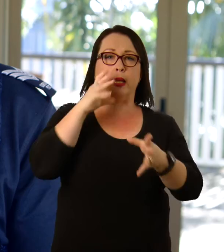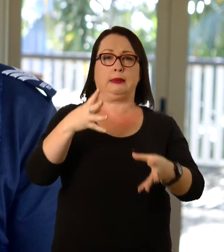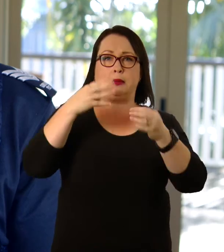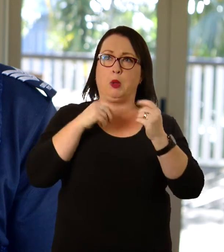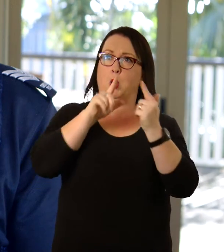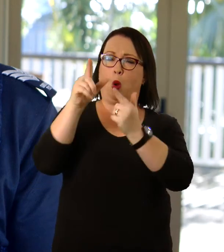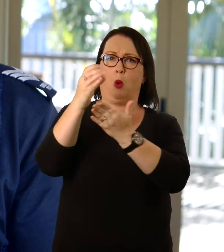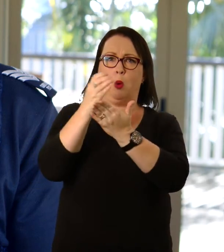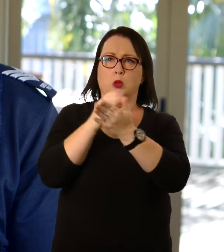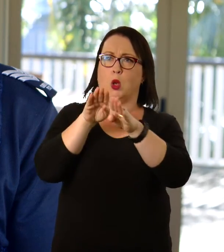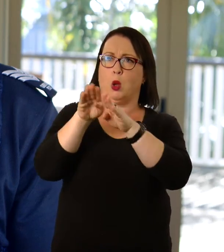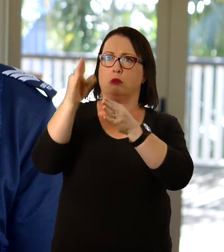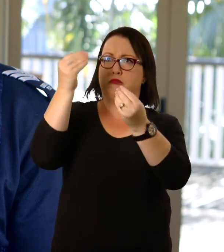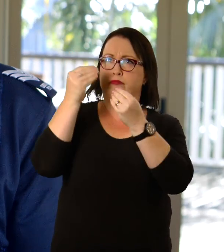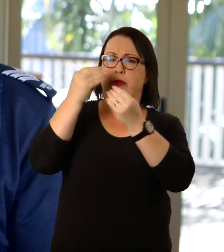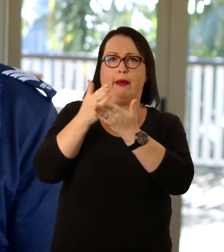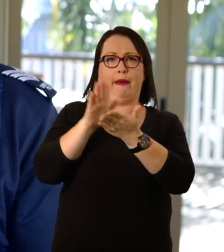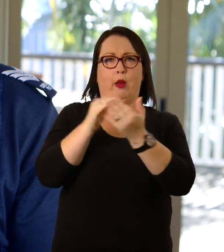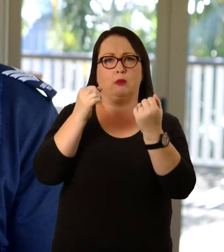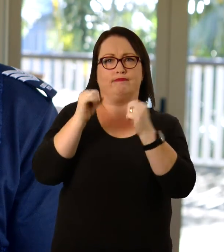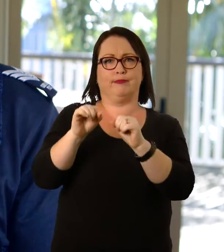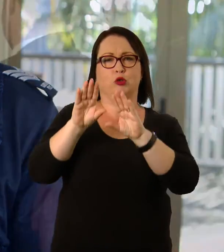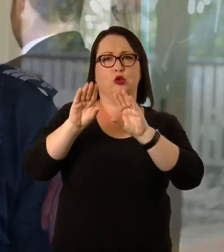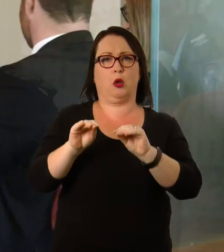you stop being violent.